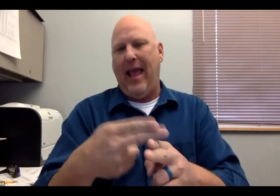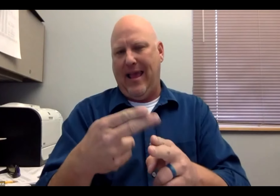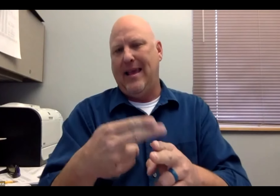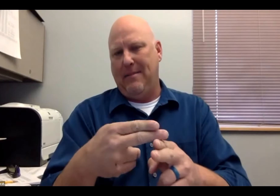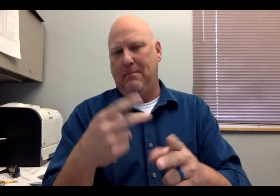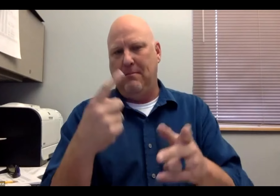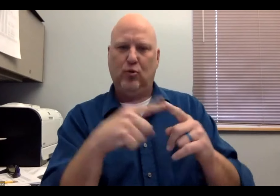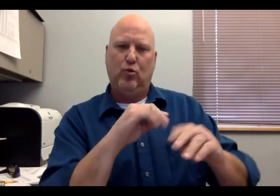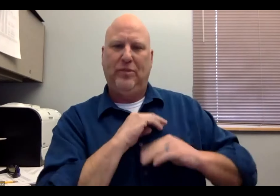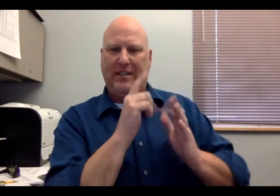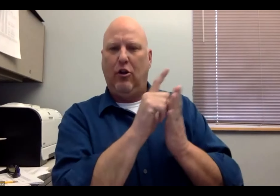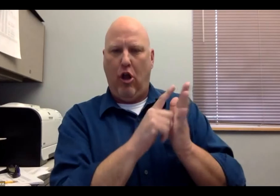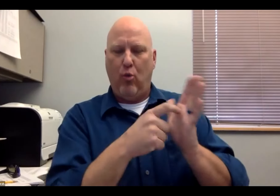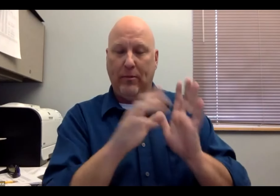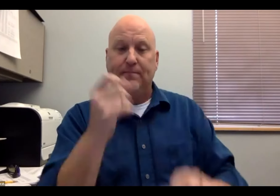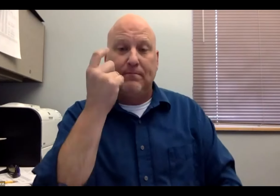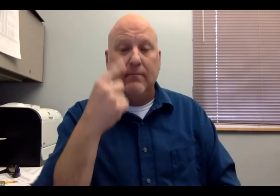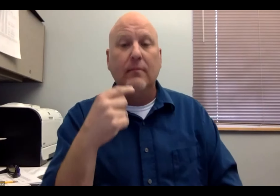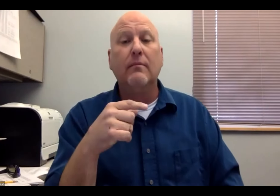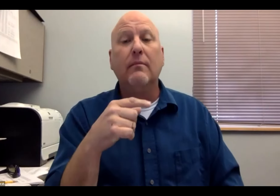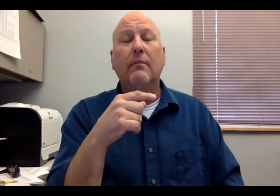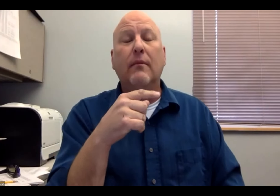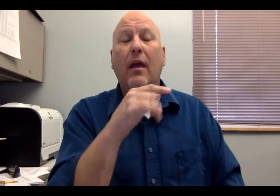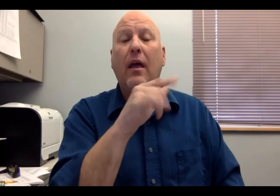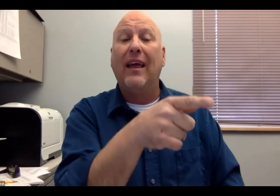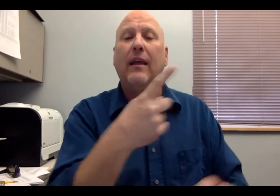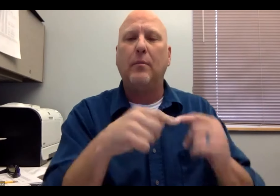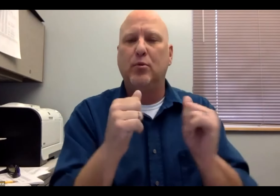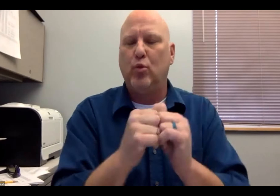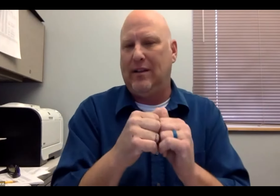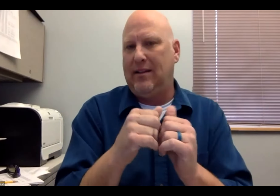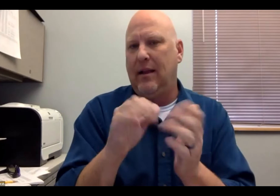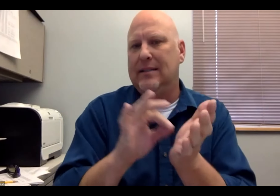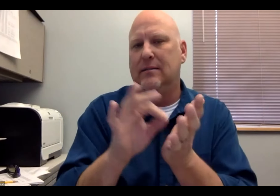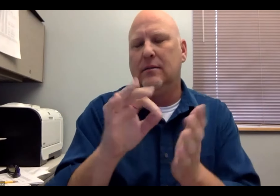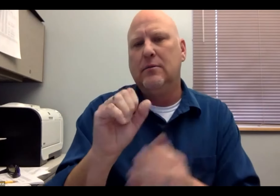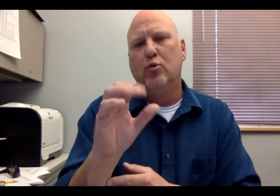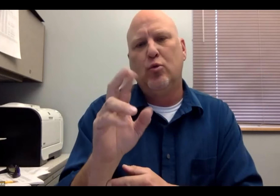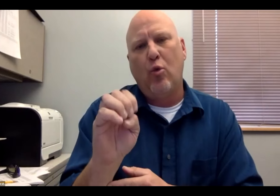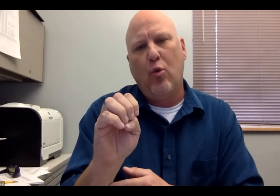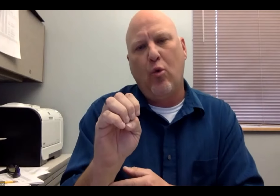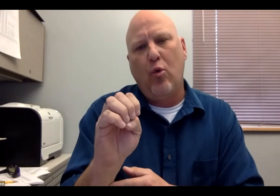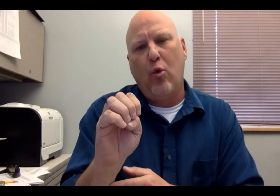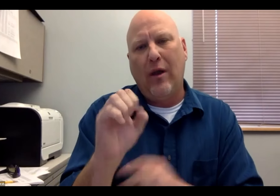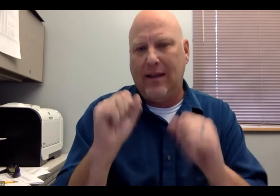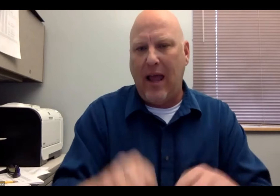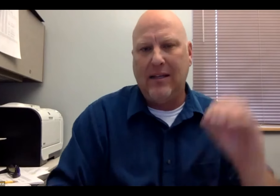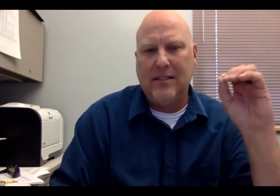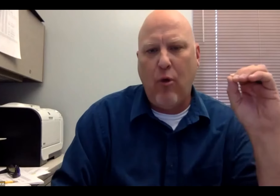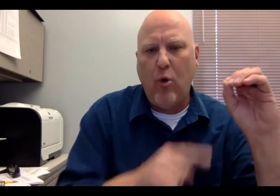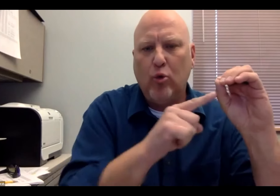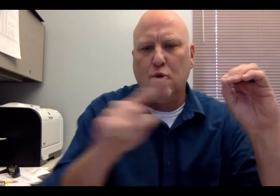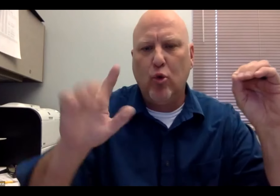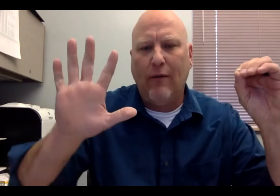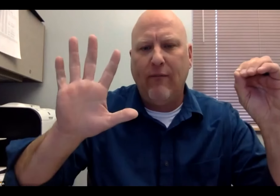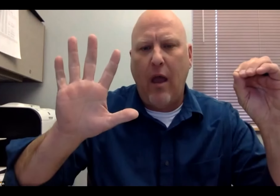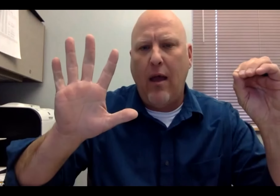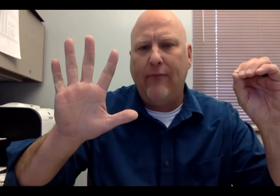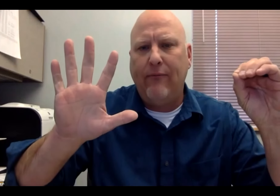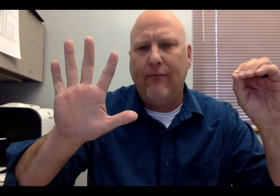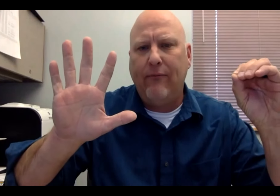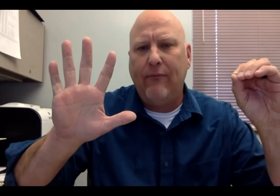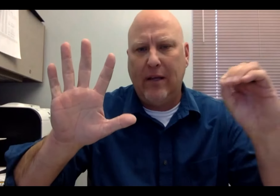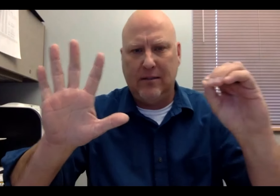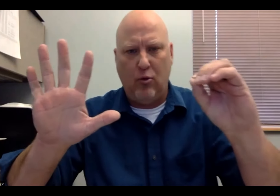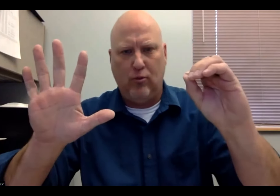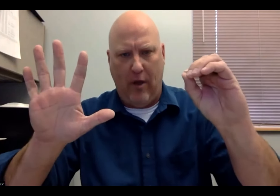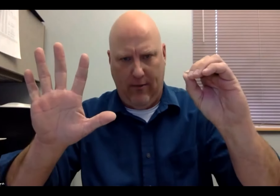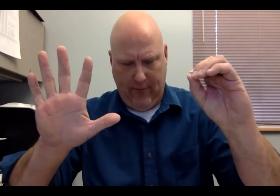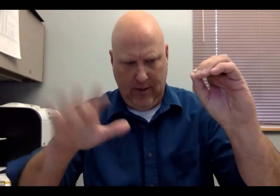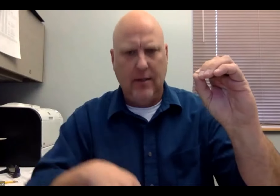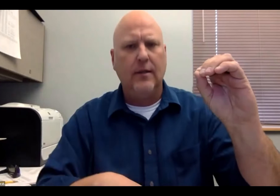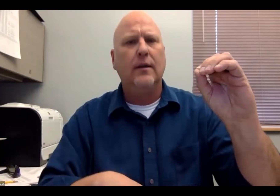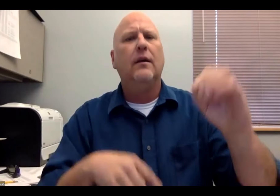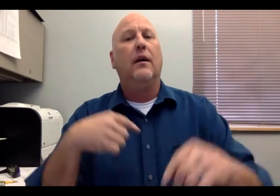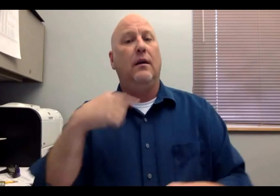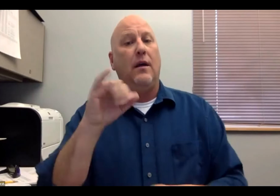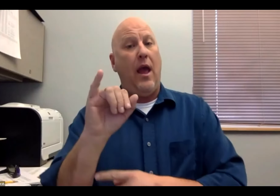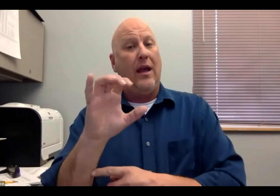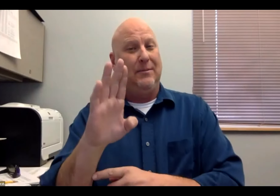interpreters, so it does satisfy the current law. It does come with a score, rated to five.